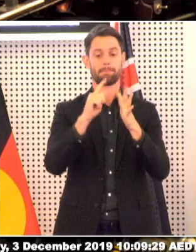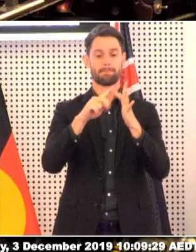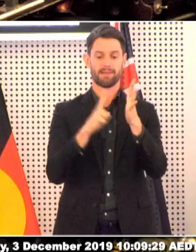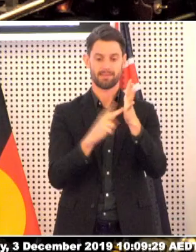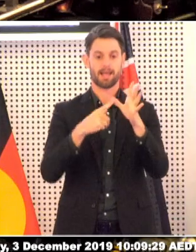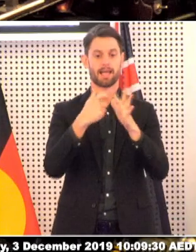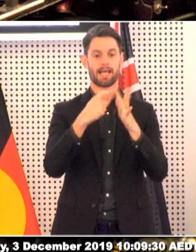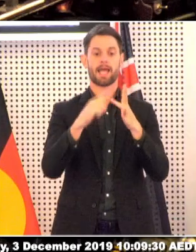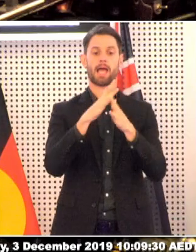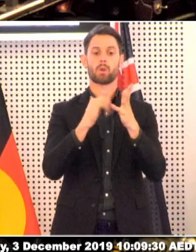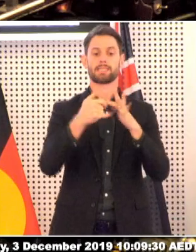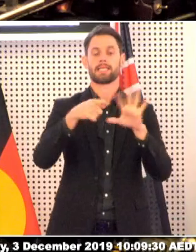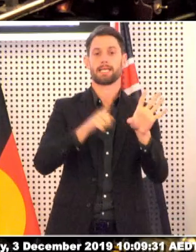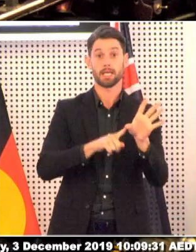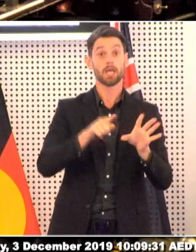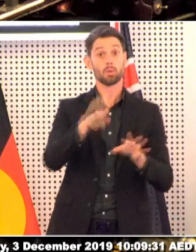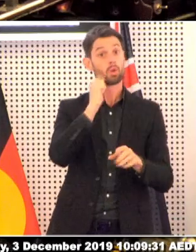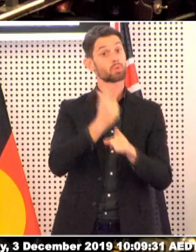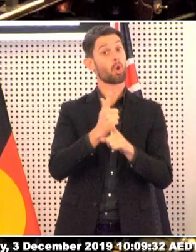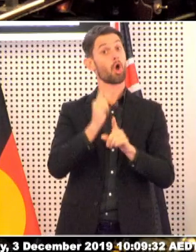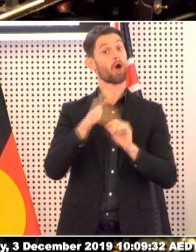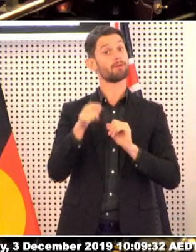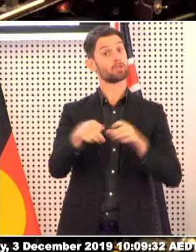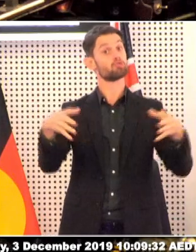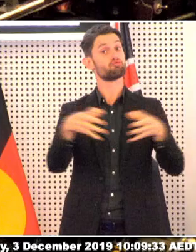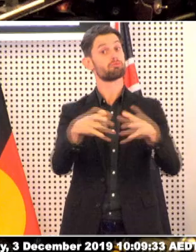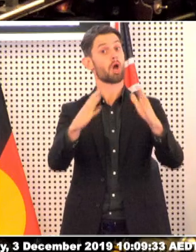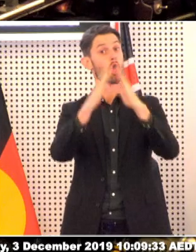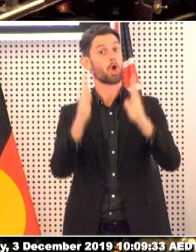group homes, often described as practices to assist and care for people with